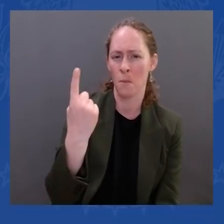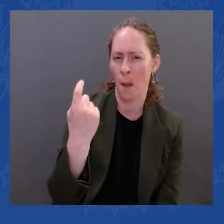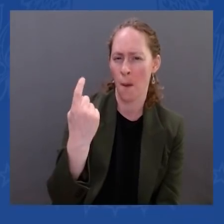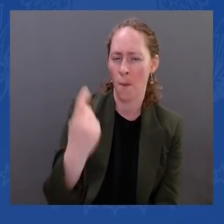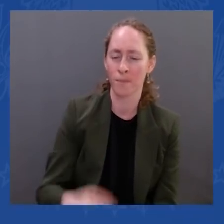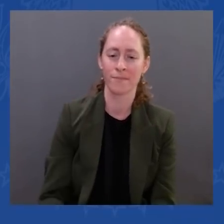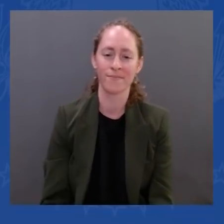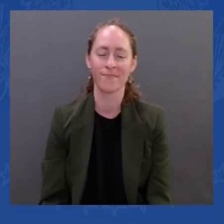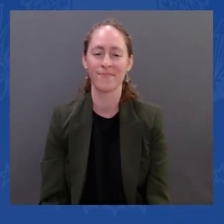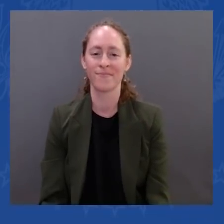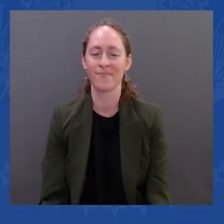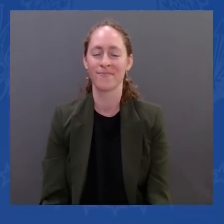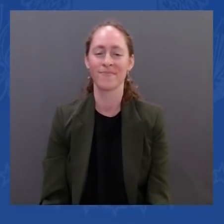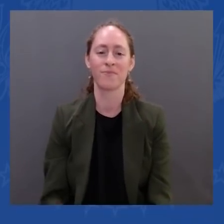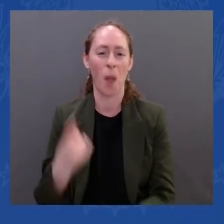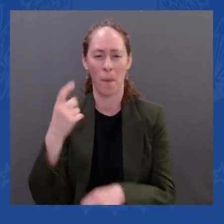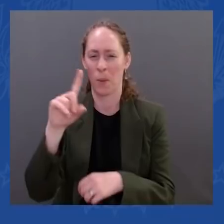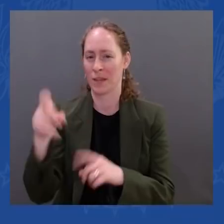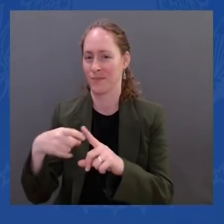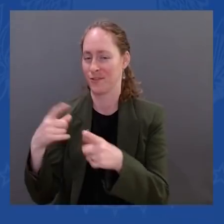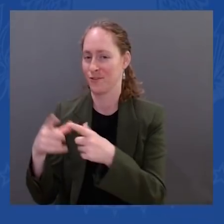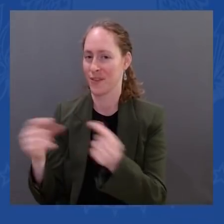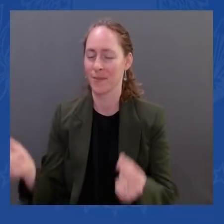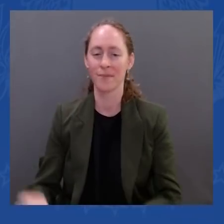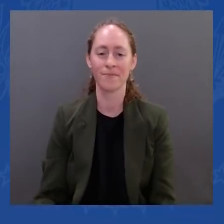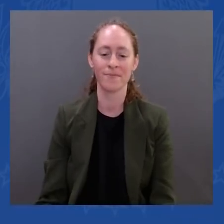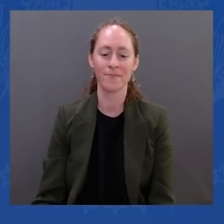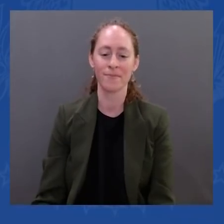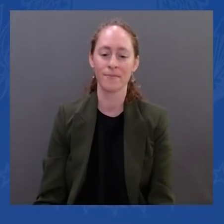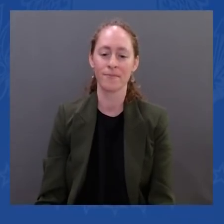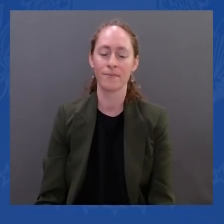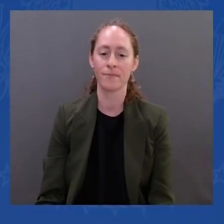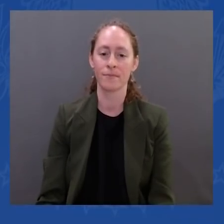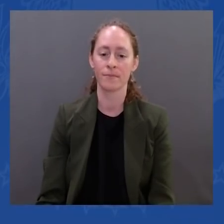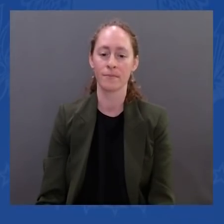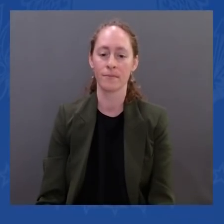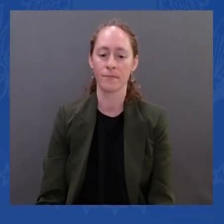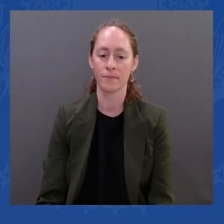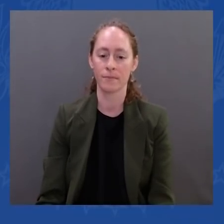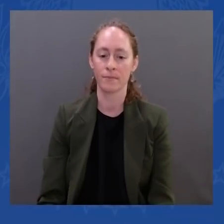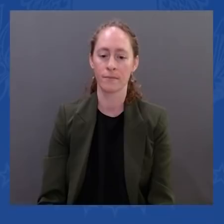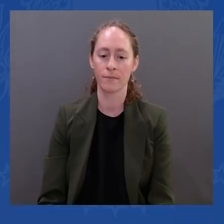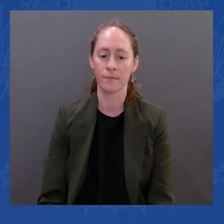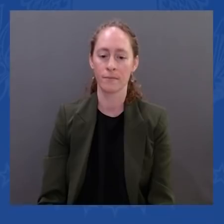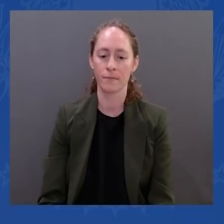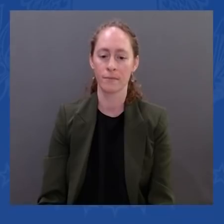Asahi .